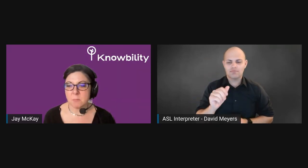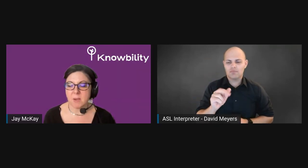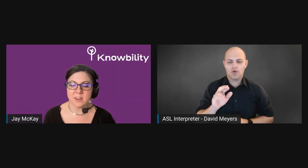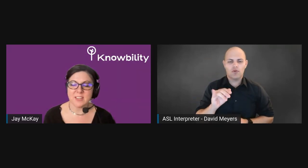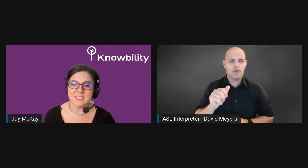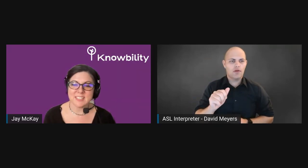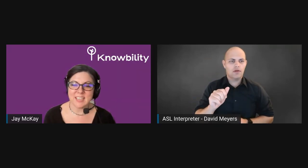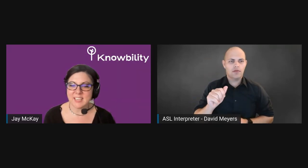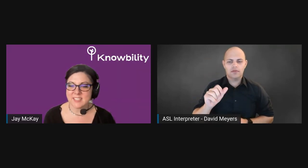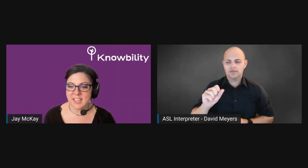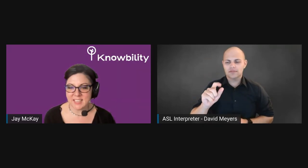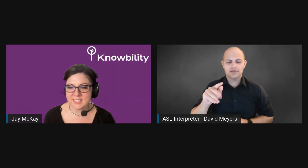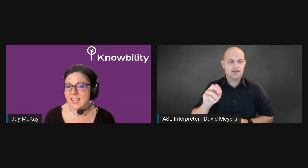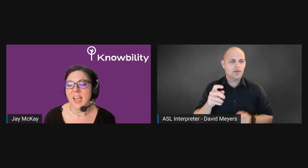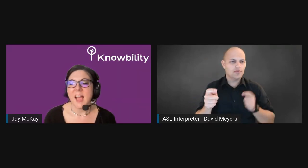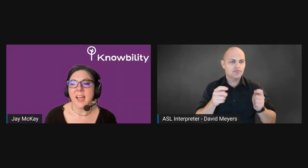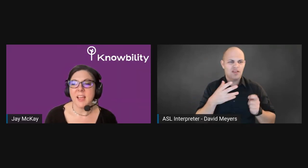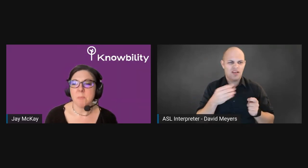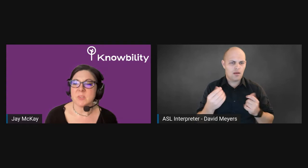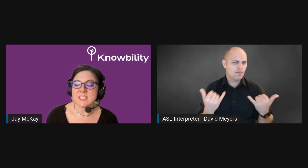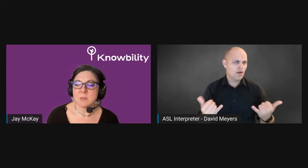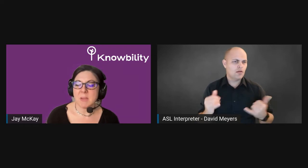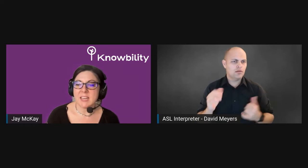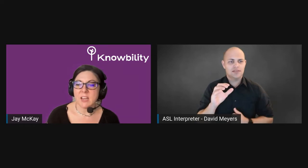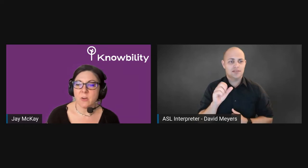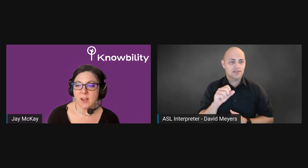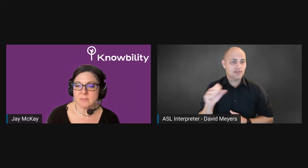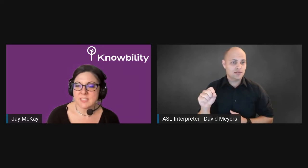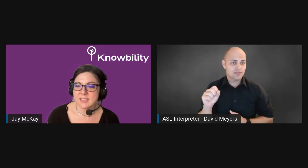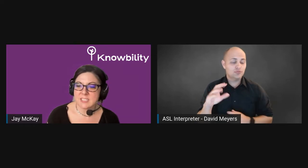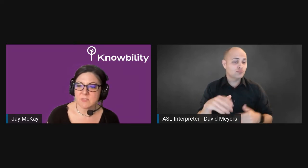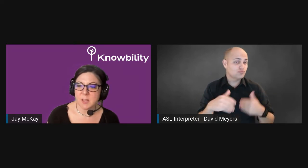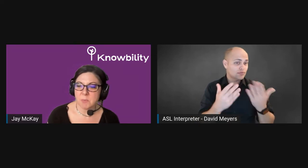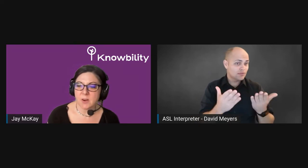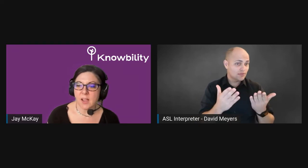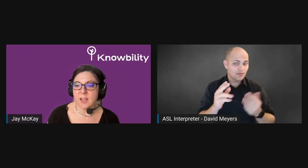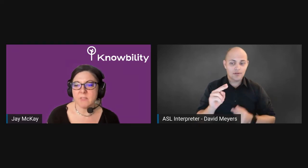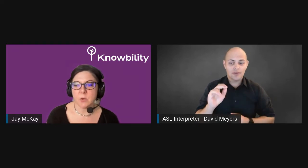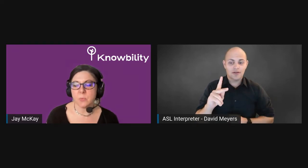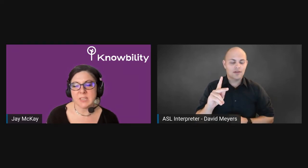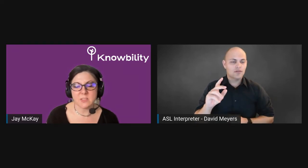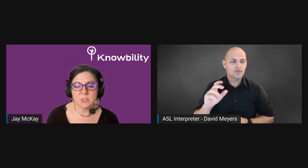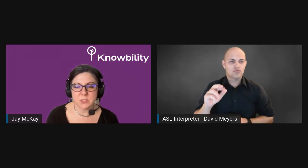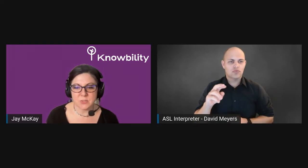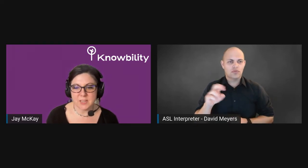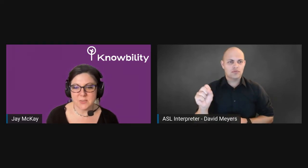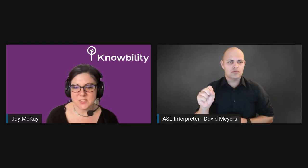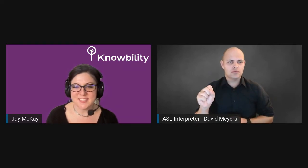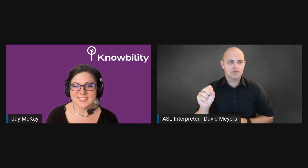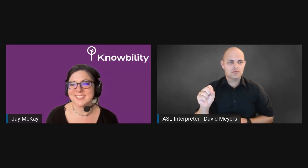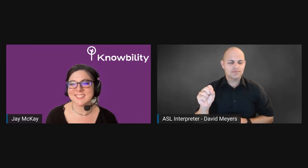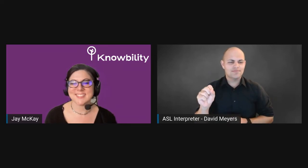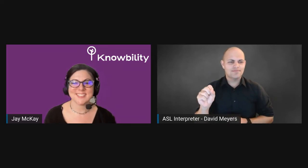and Modern CSS presented by Nick Croft, lead developer of Reaktiv Studios.